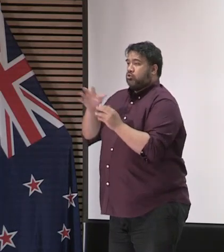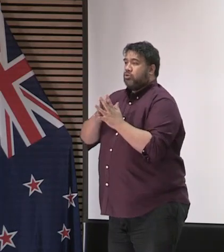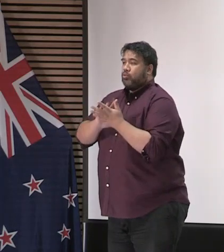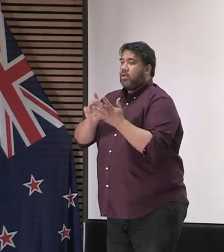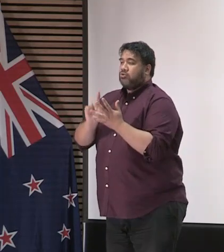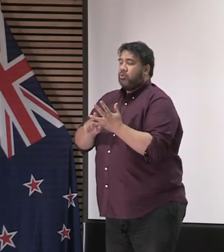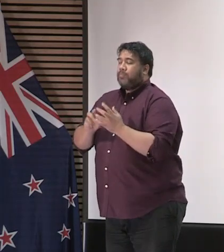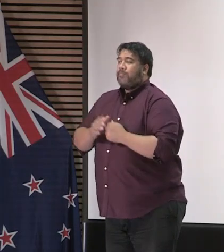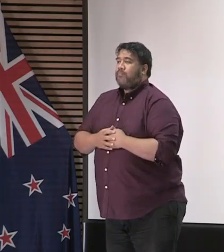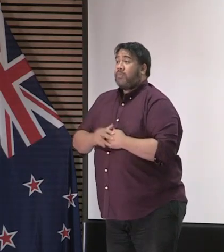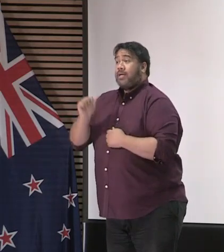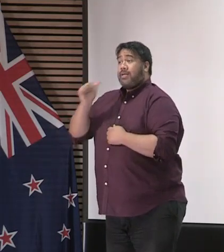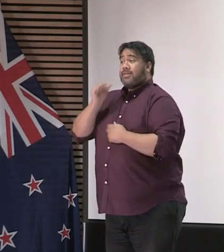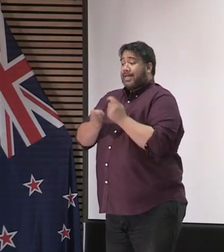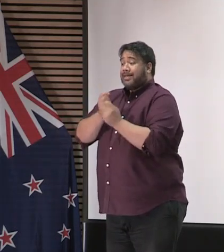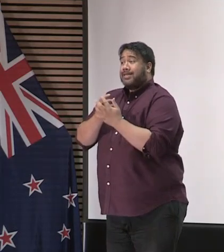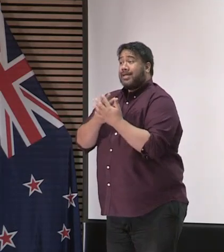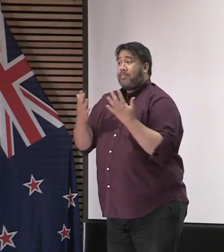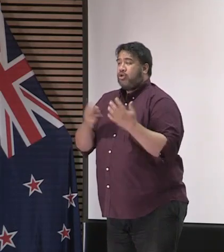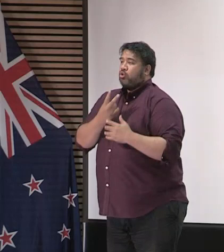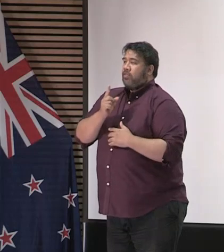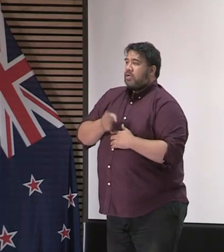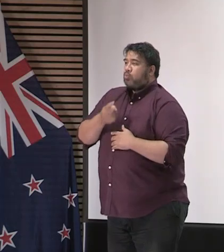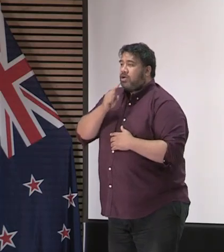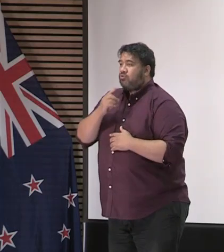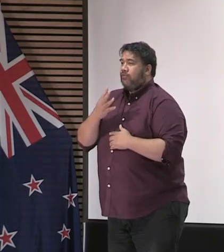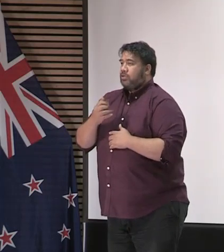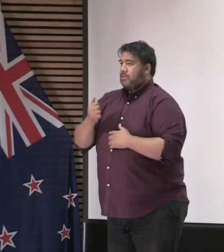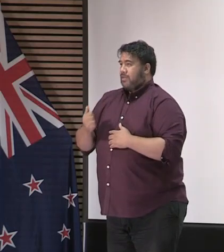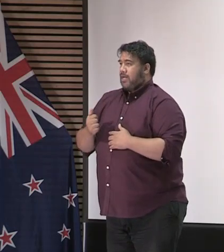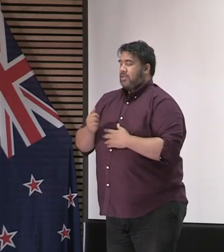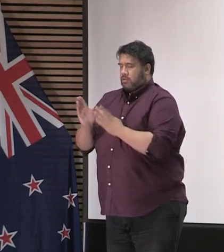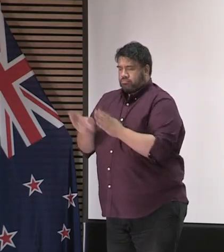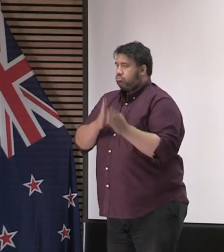that many countries report as